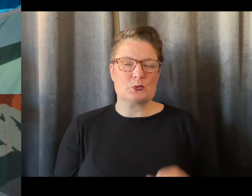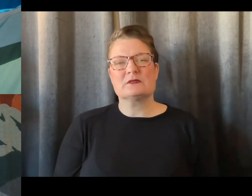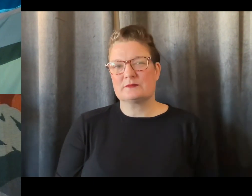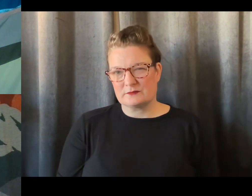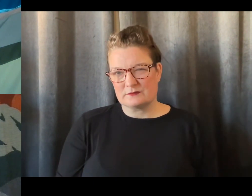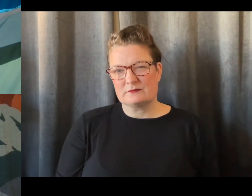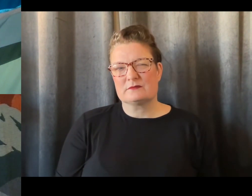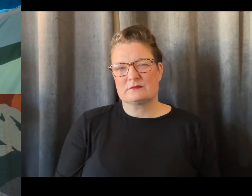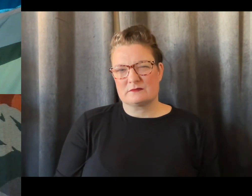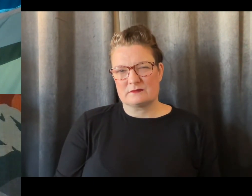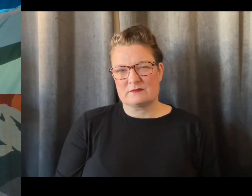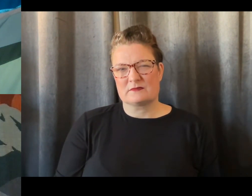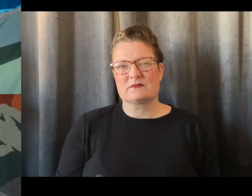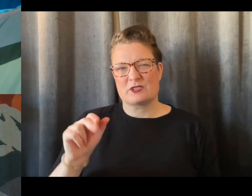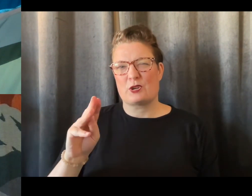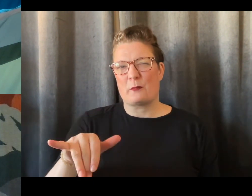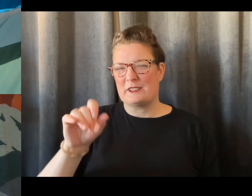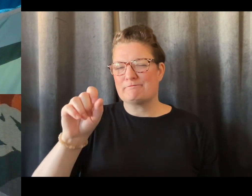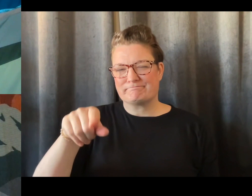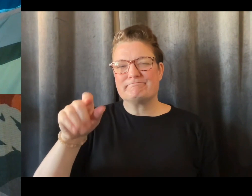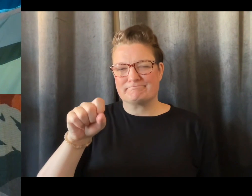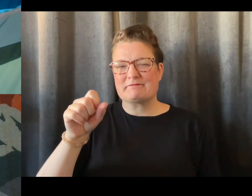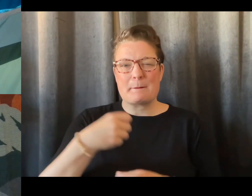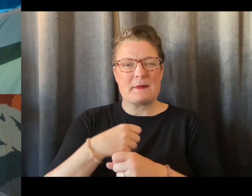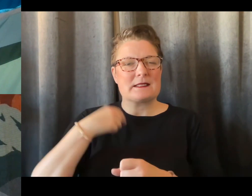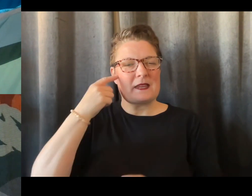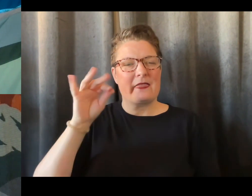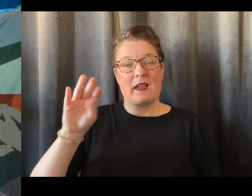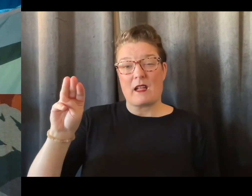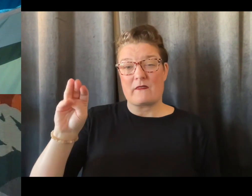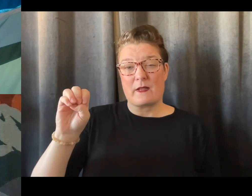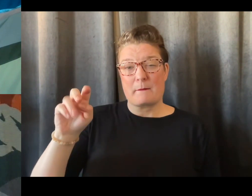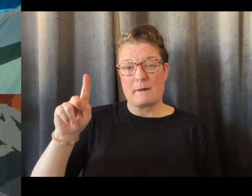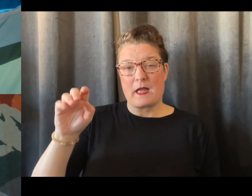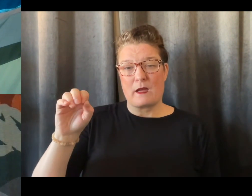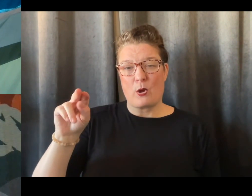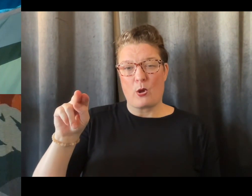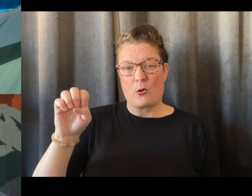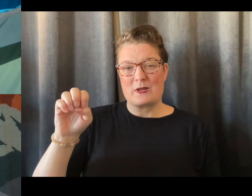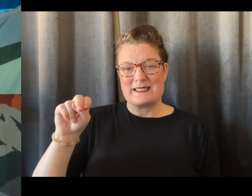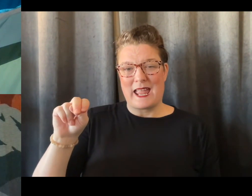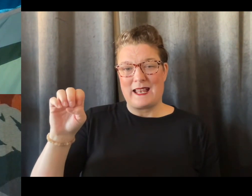It makes me think of the Mekonenet, the mourning woman and the tradition